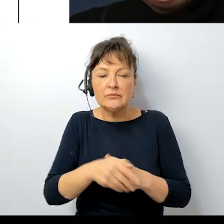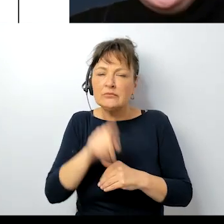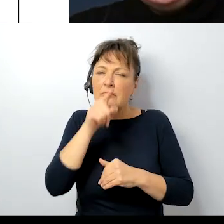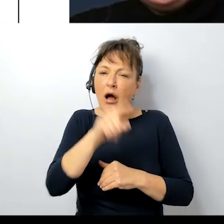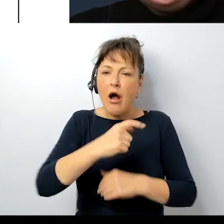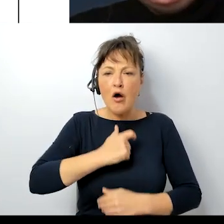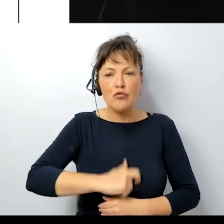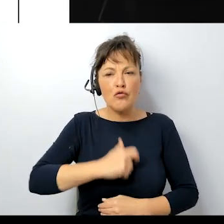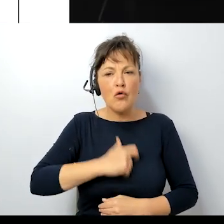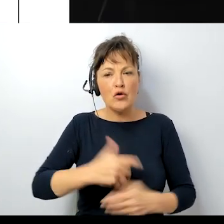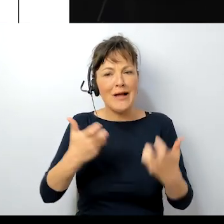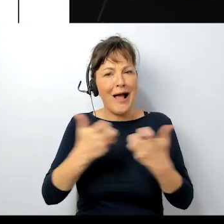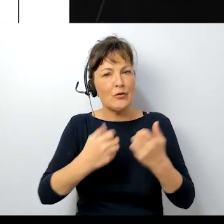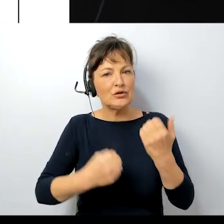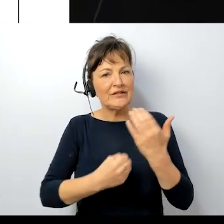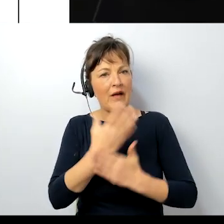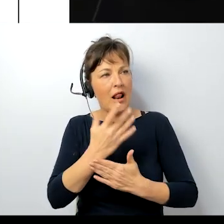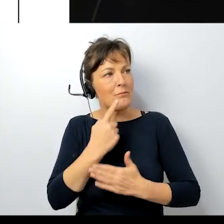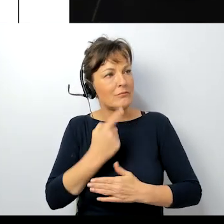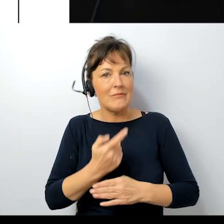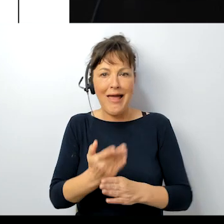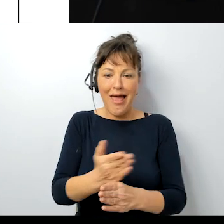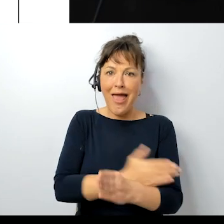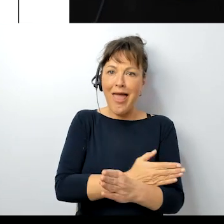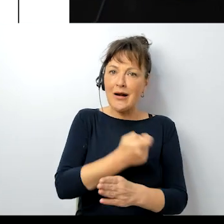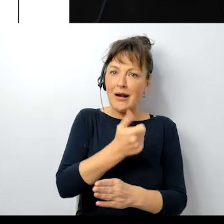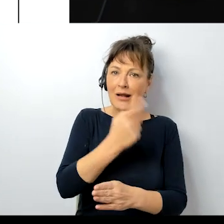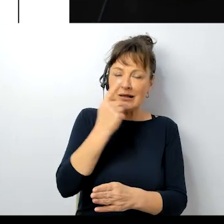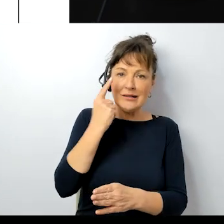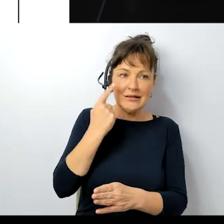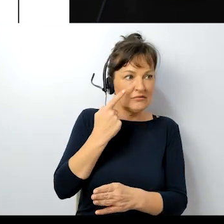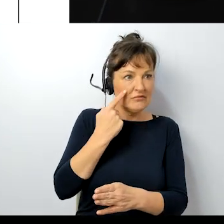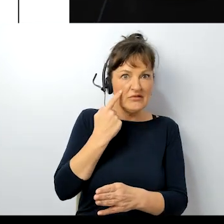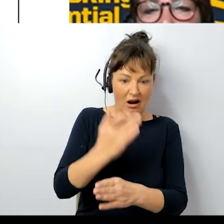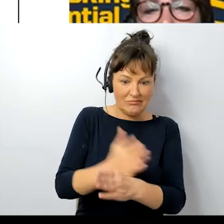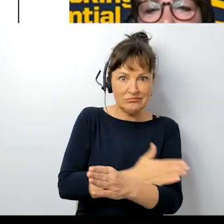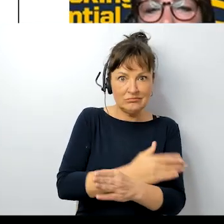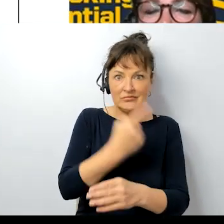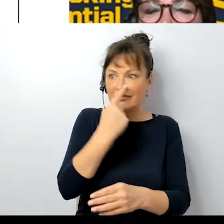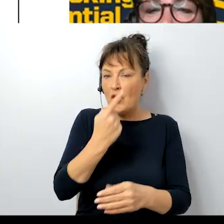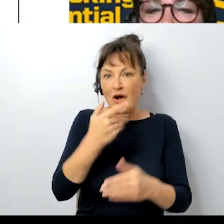at Drax Group. Louisa's role involves determining the strategy for developing their early careers